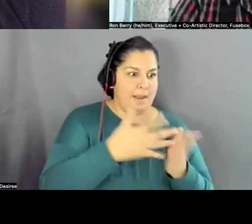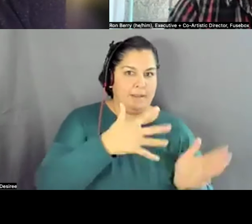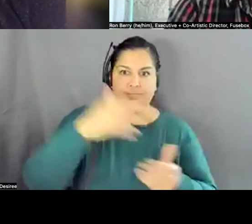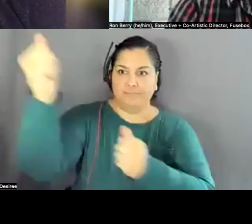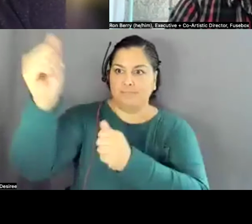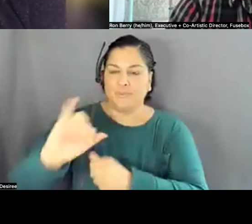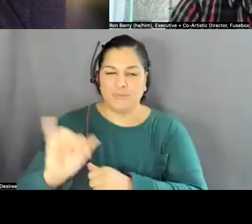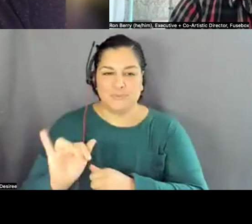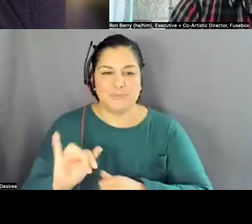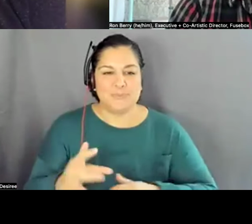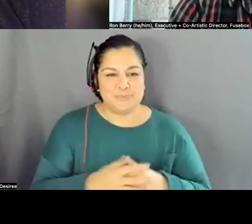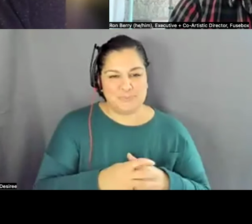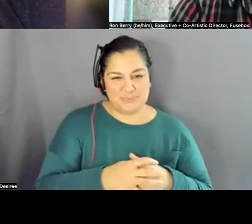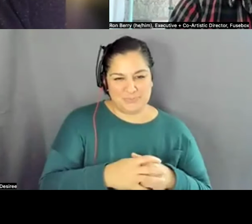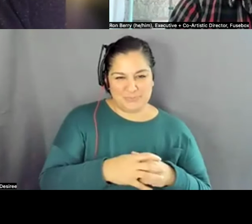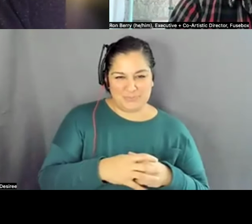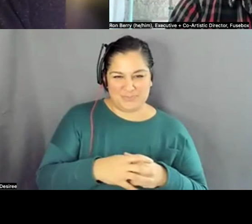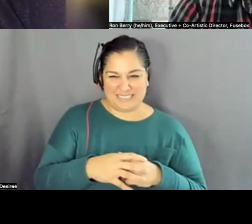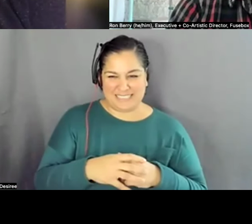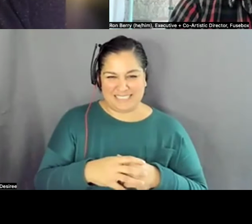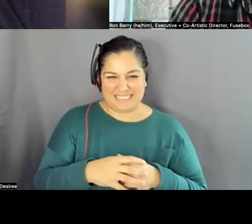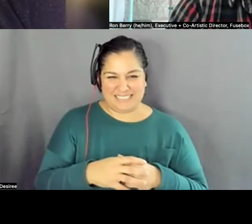And we have time for maybe one response.